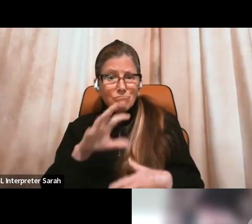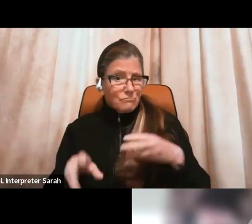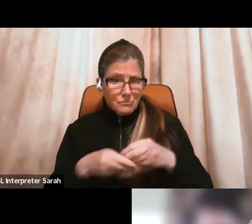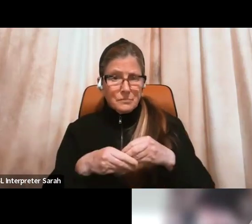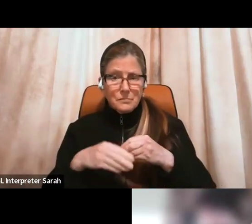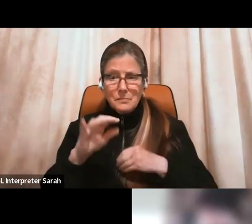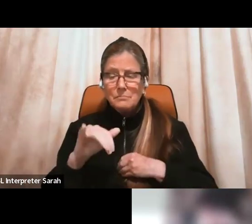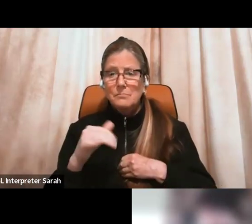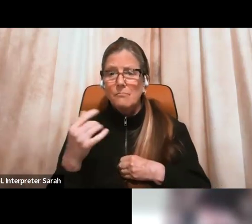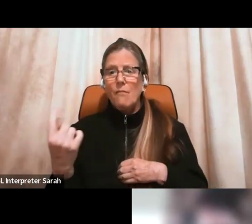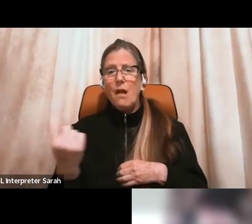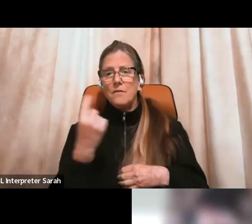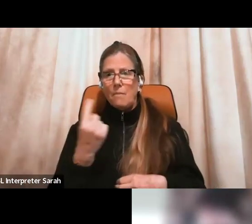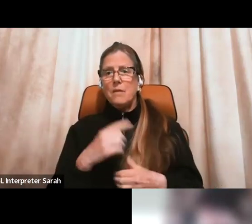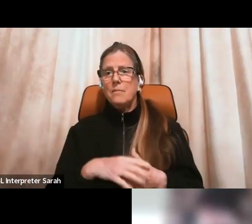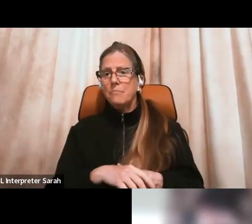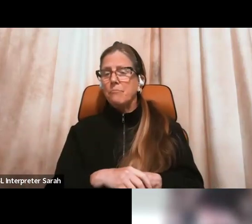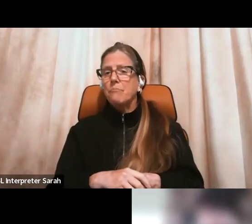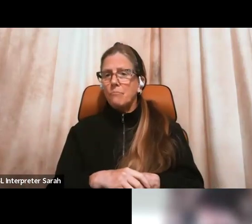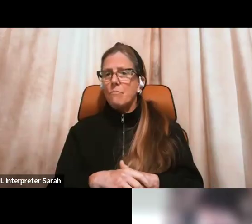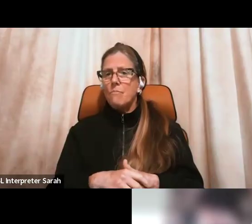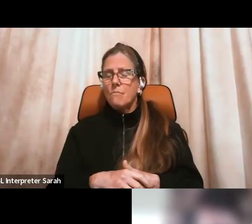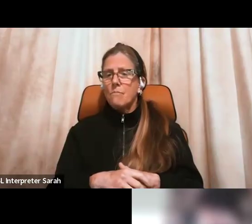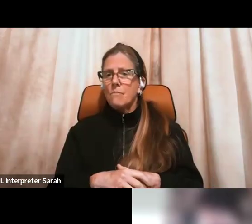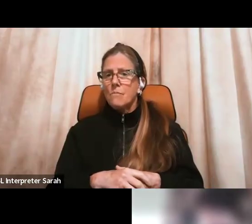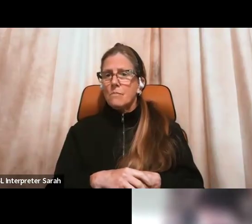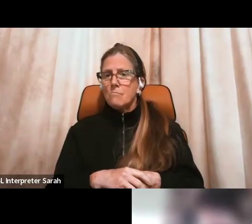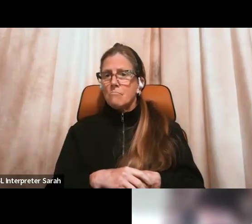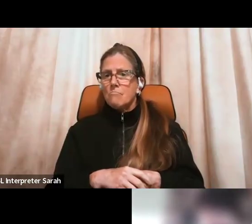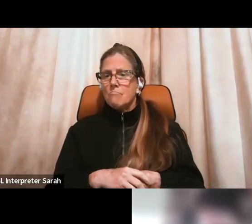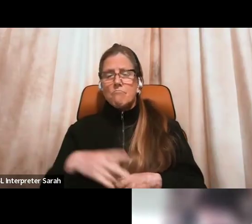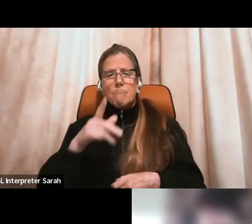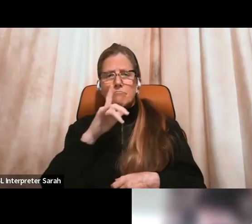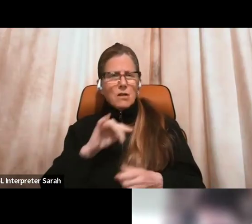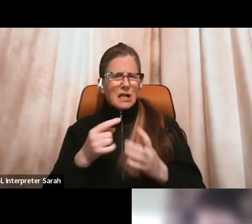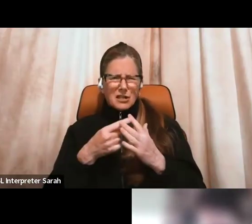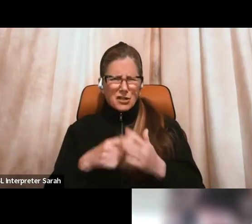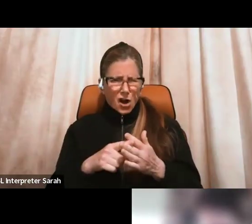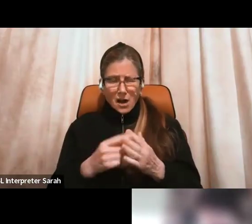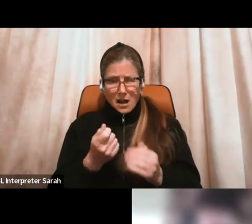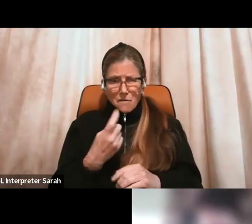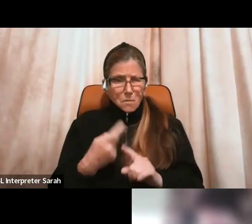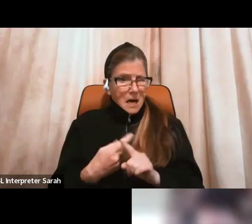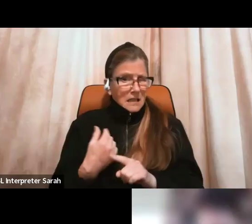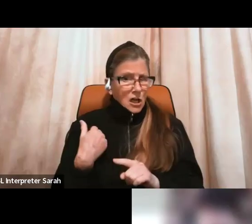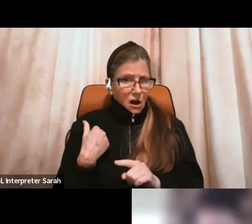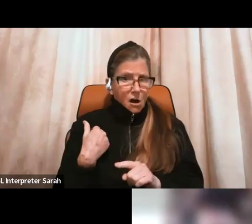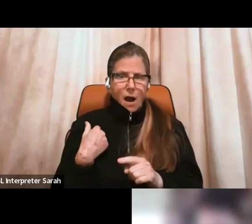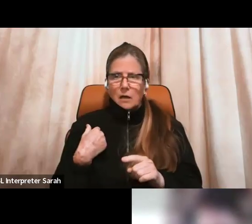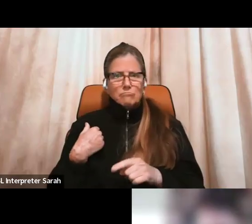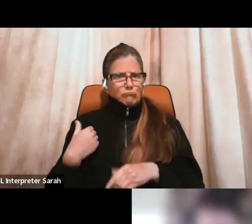something that's really just, you know, kicked into gear over the last couple months. Loi?